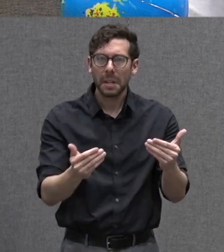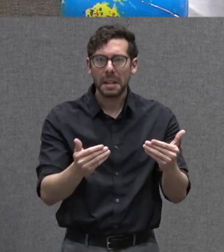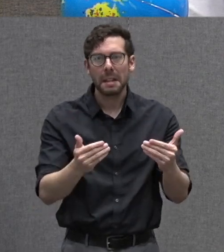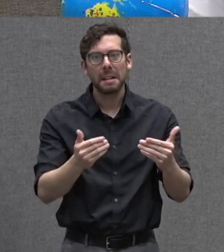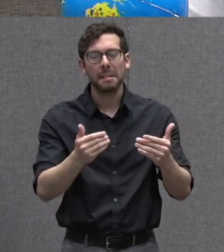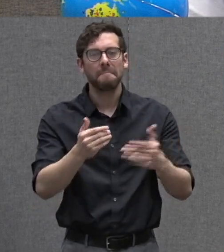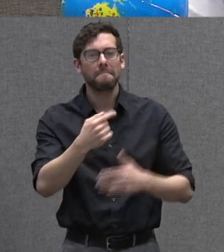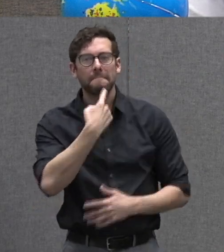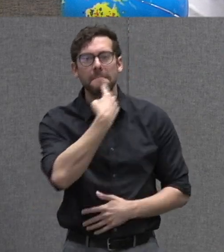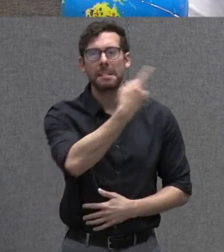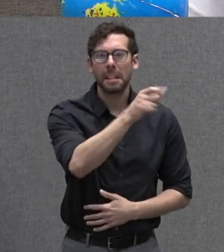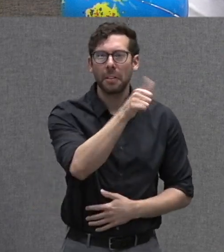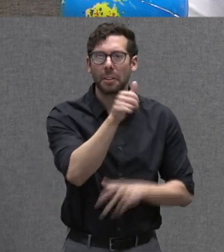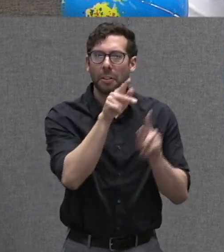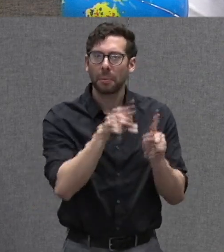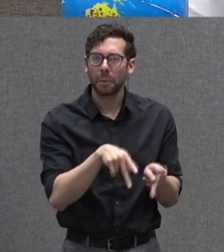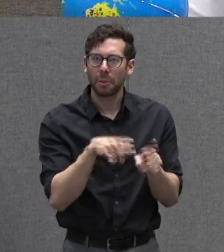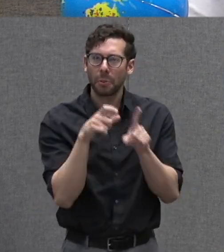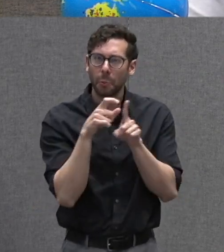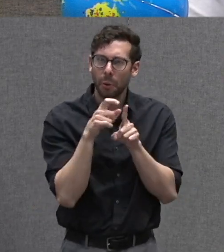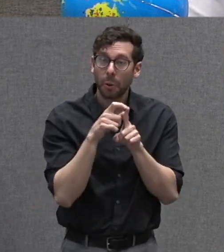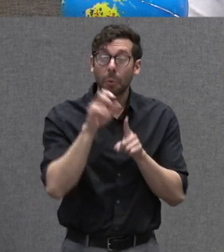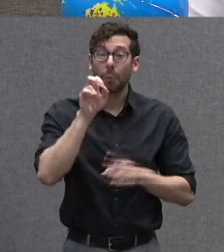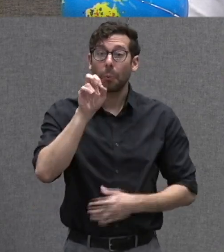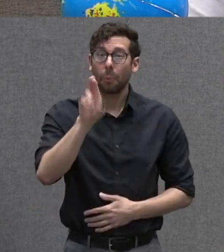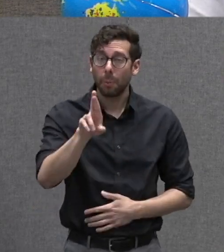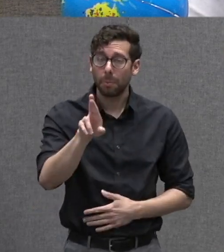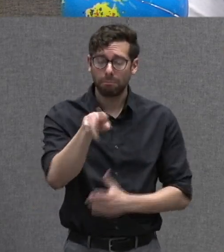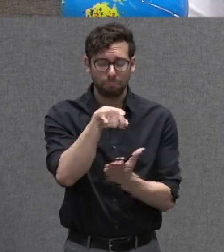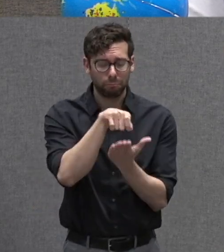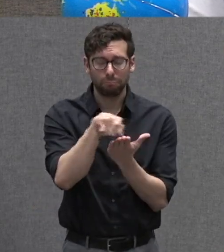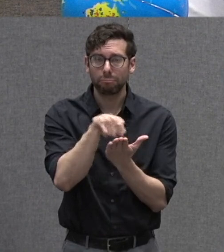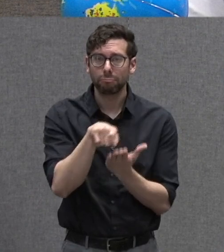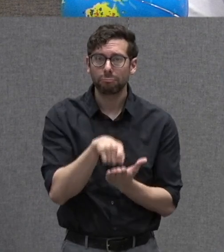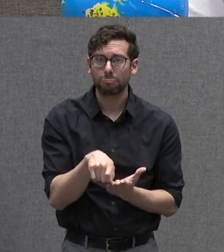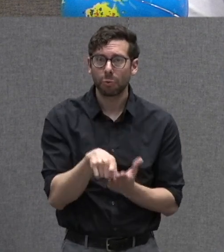you can draw a picture of it if you wanted to. What do you think of the word chirping?